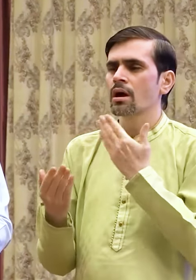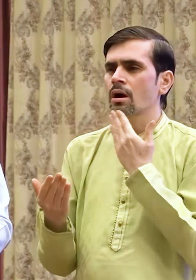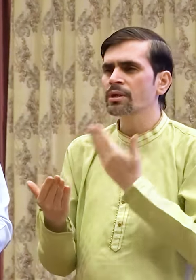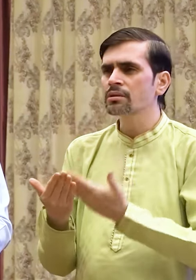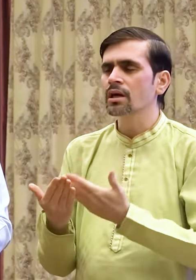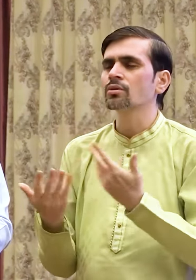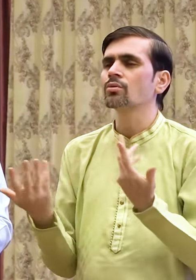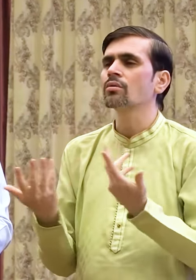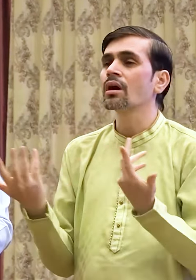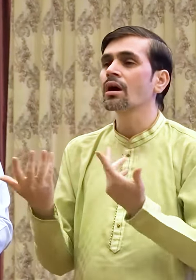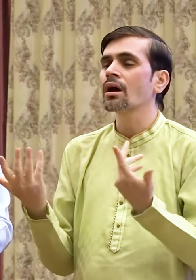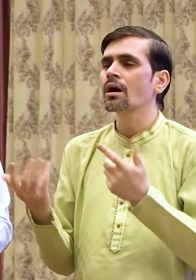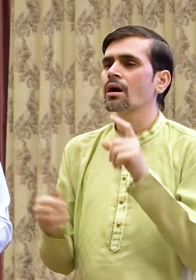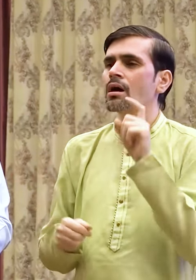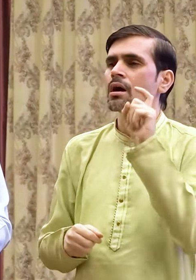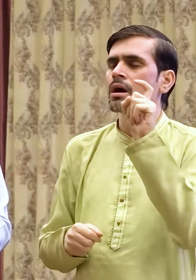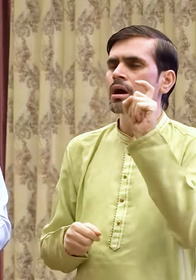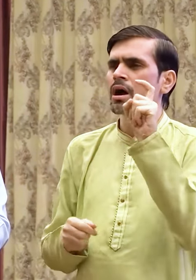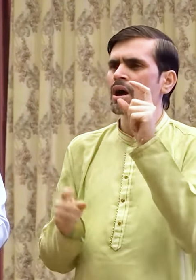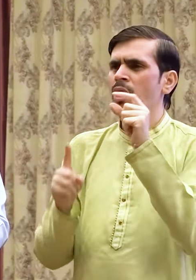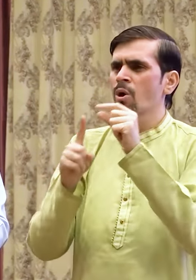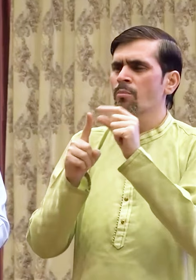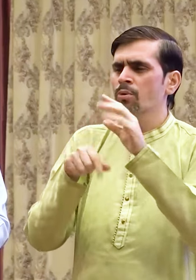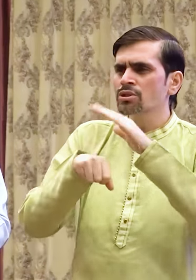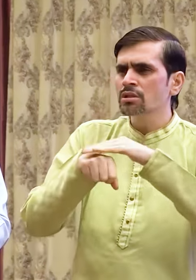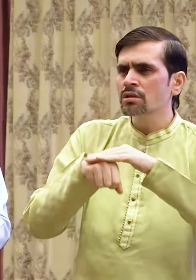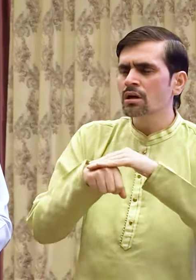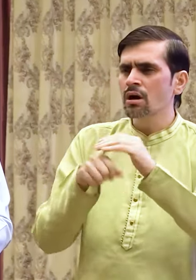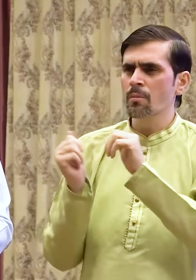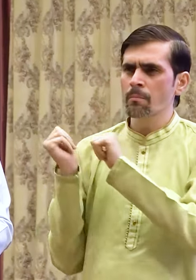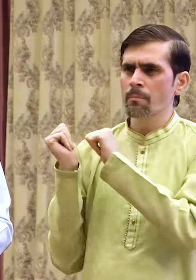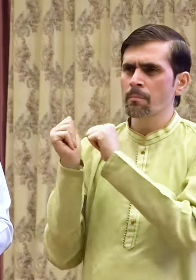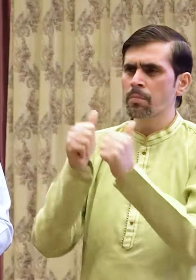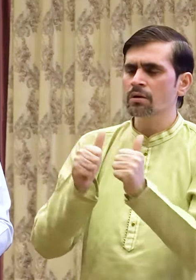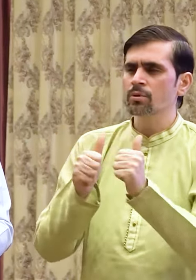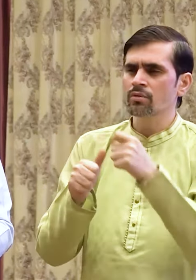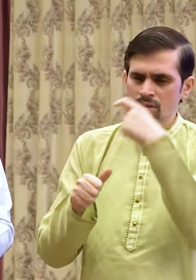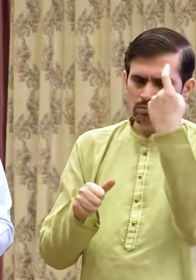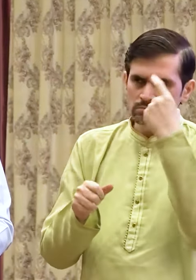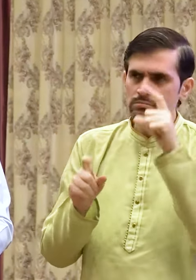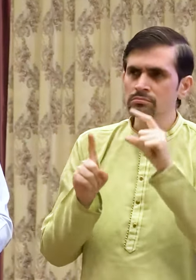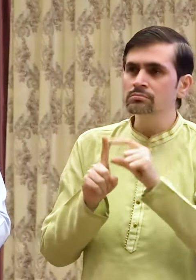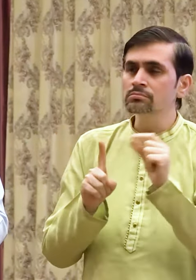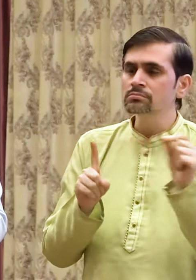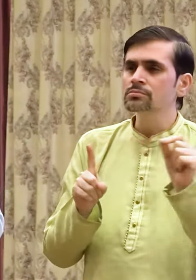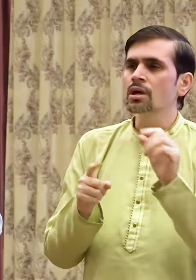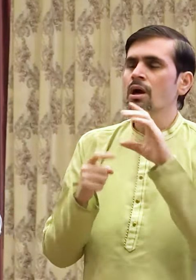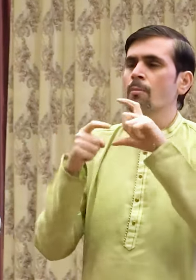He pursues several projects and get them completed in Nagpur.